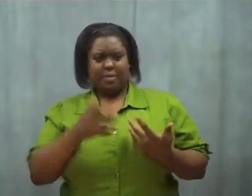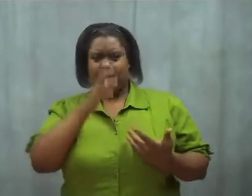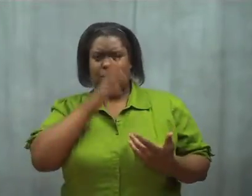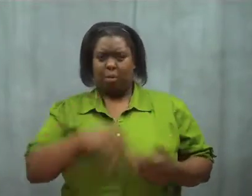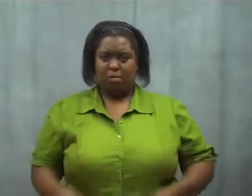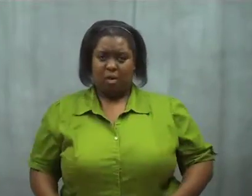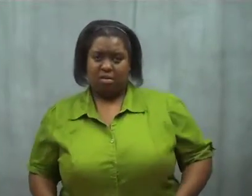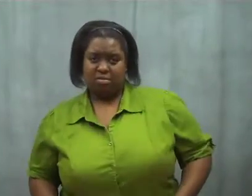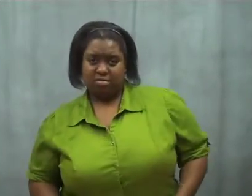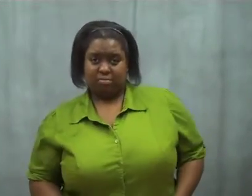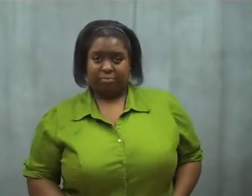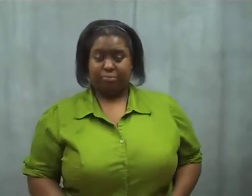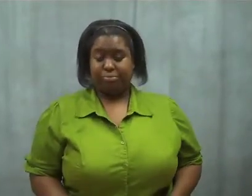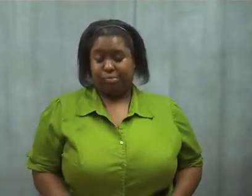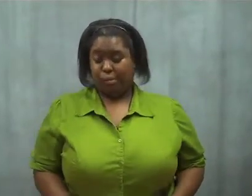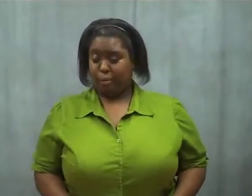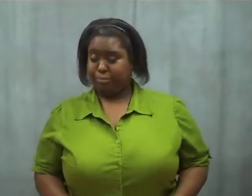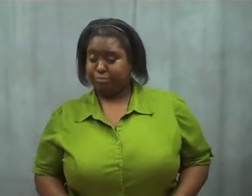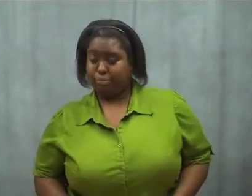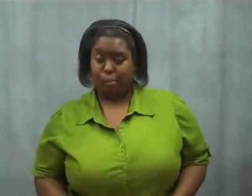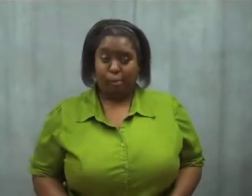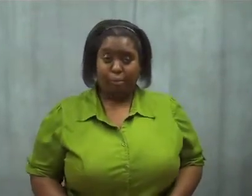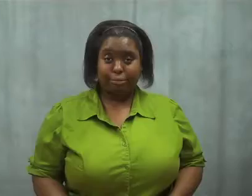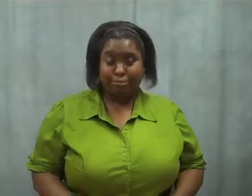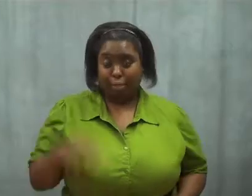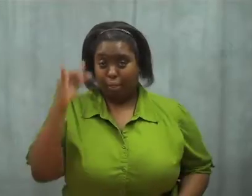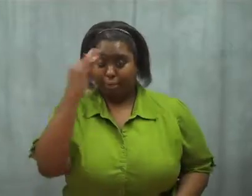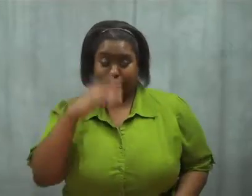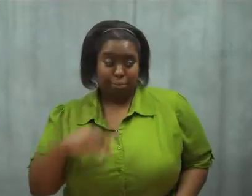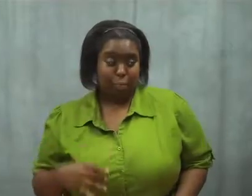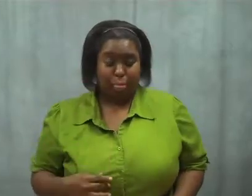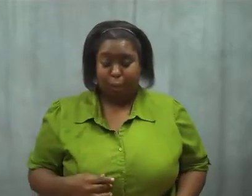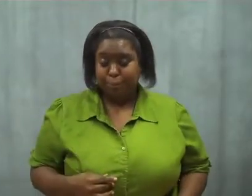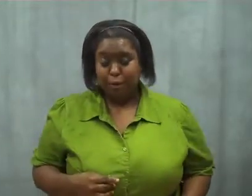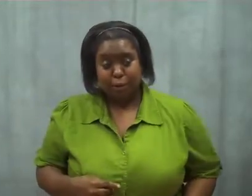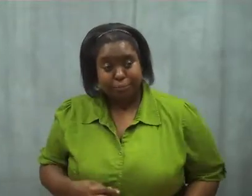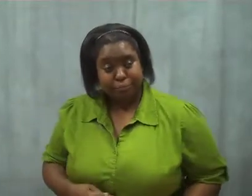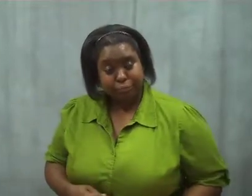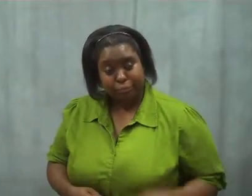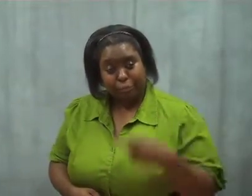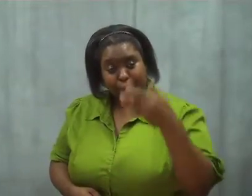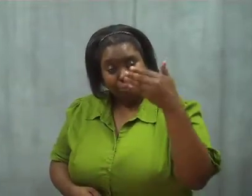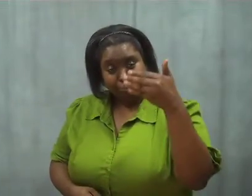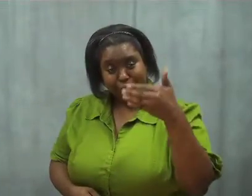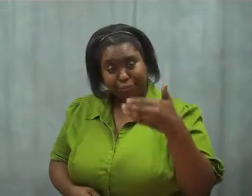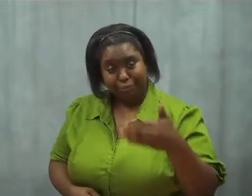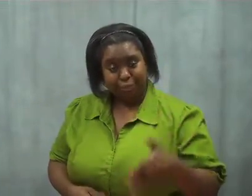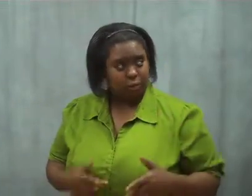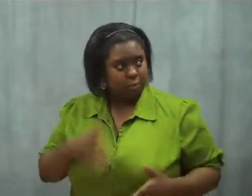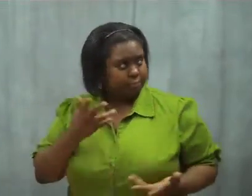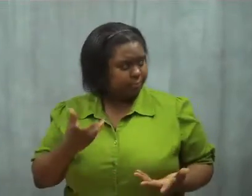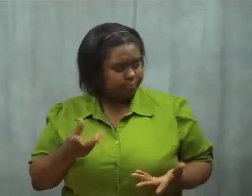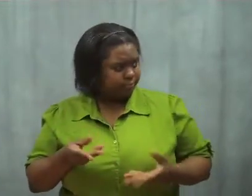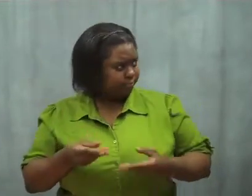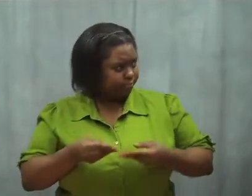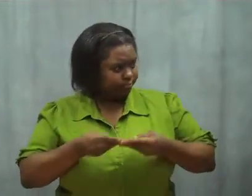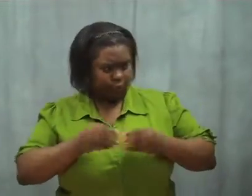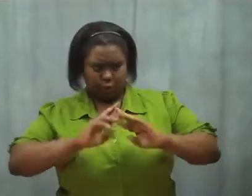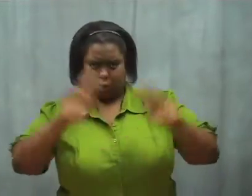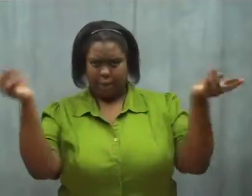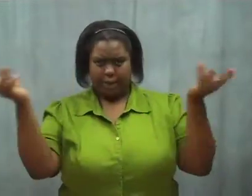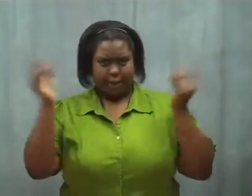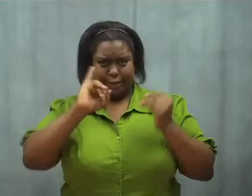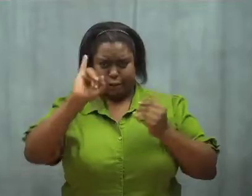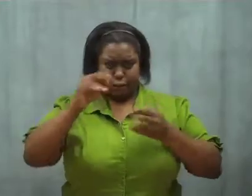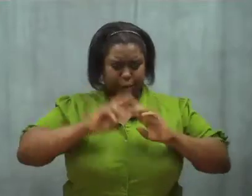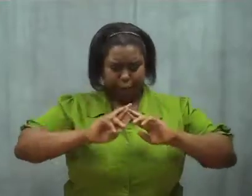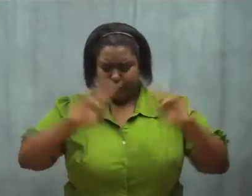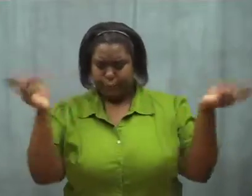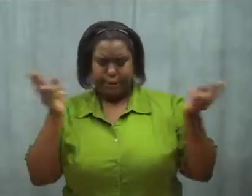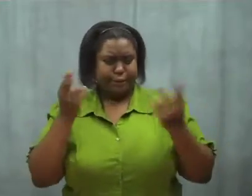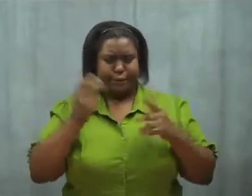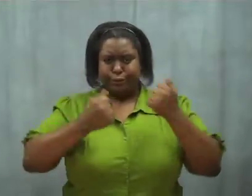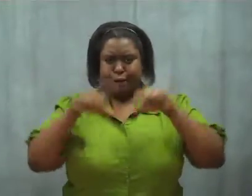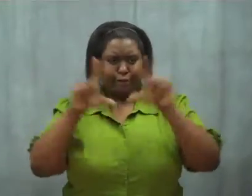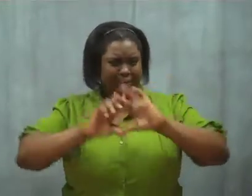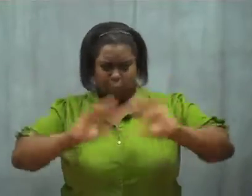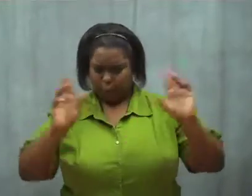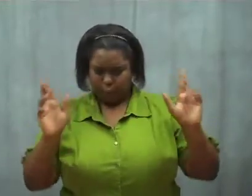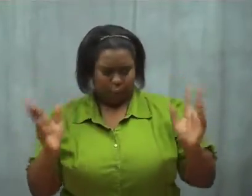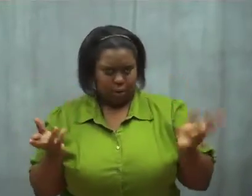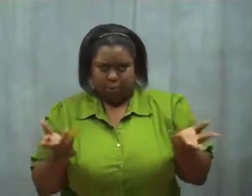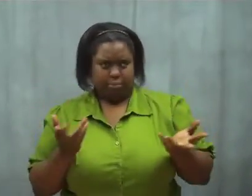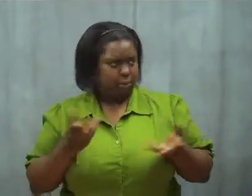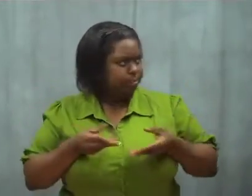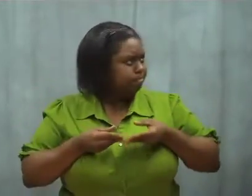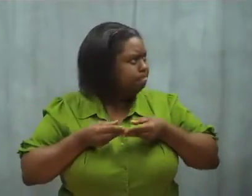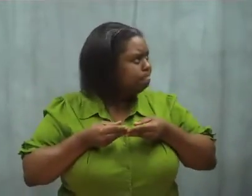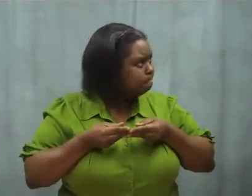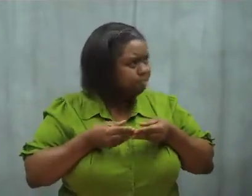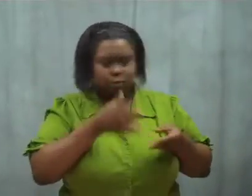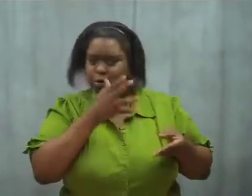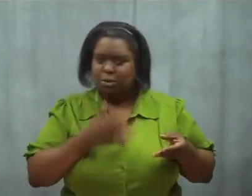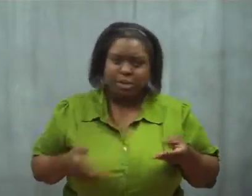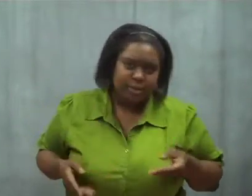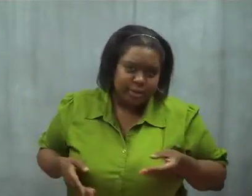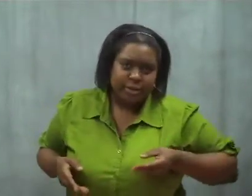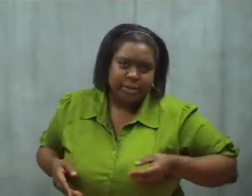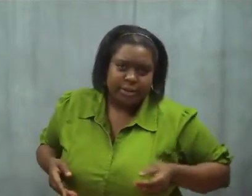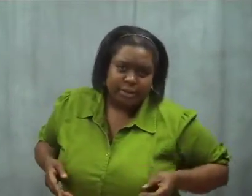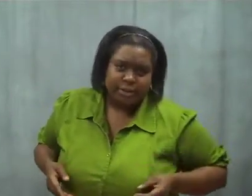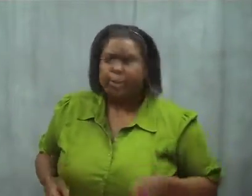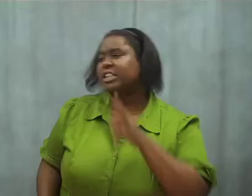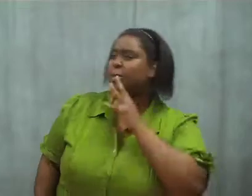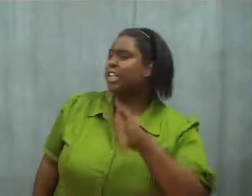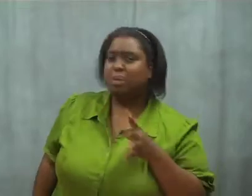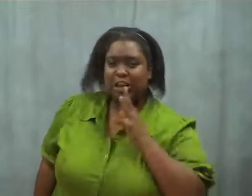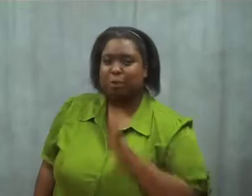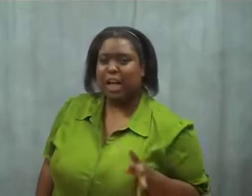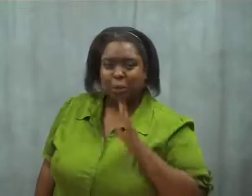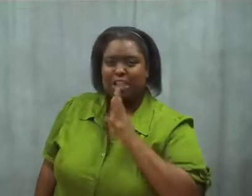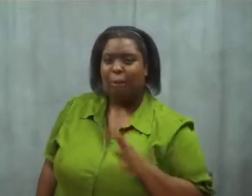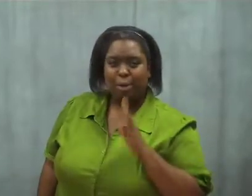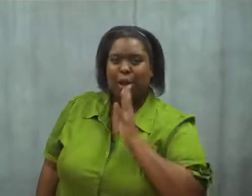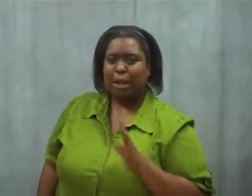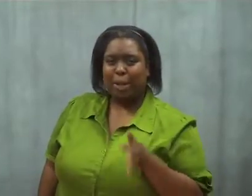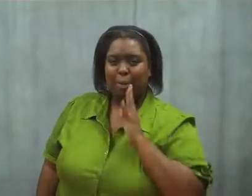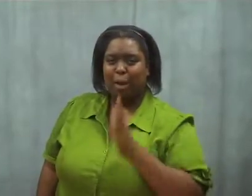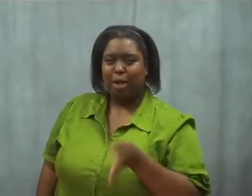The lady cop sauntered up to us. My friend had all the papers ready.